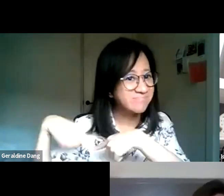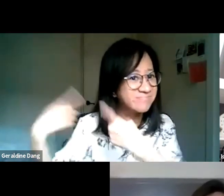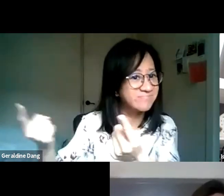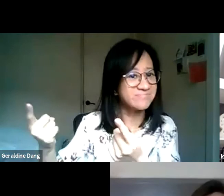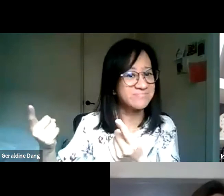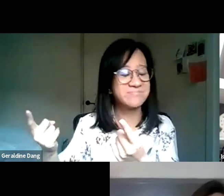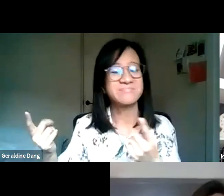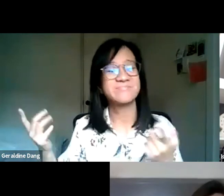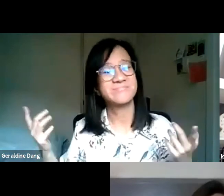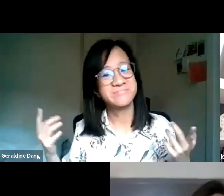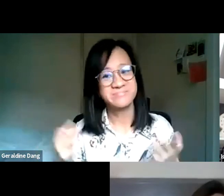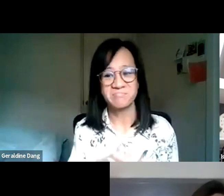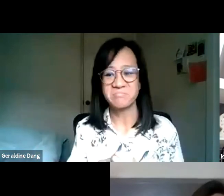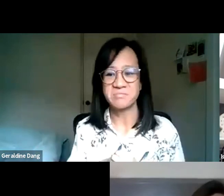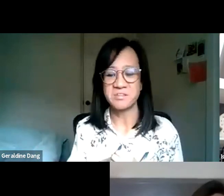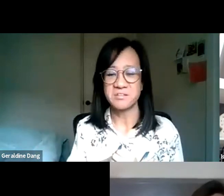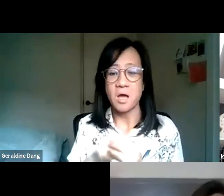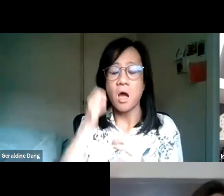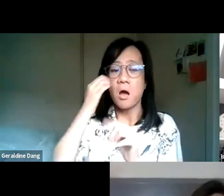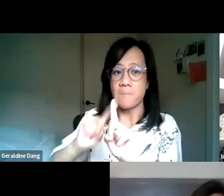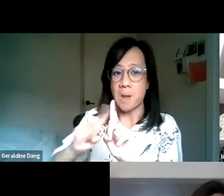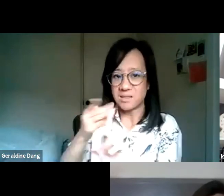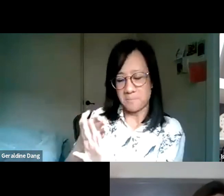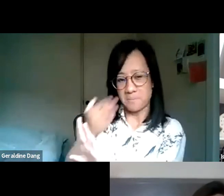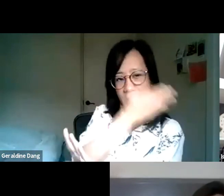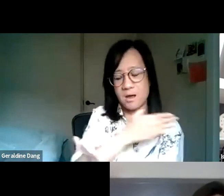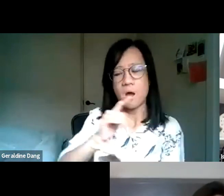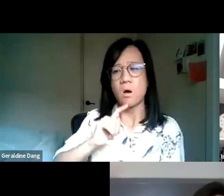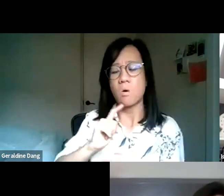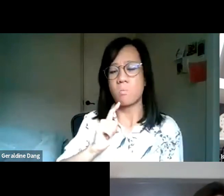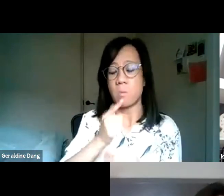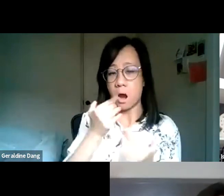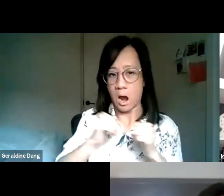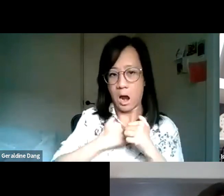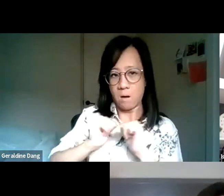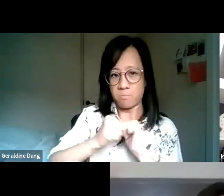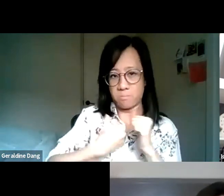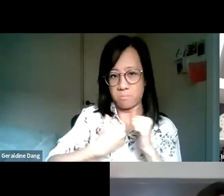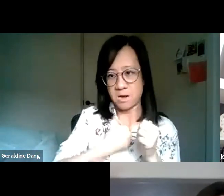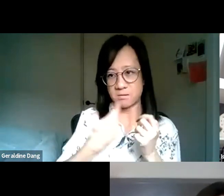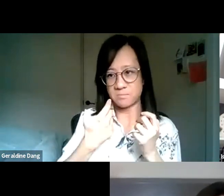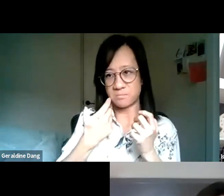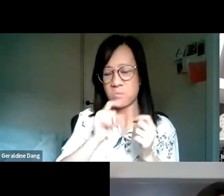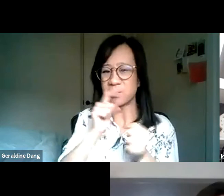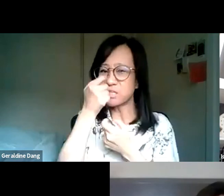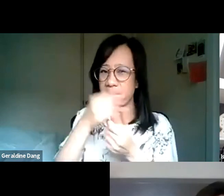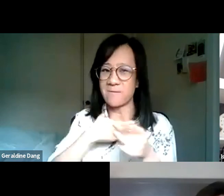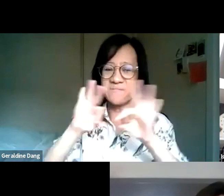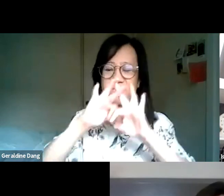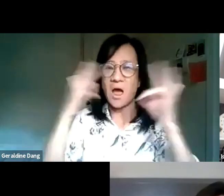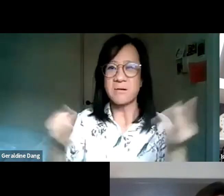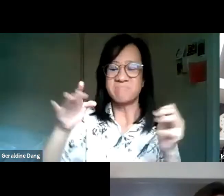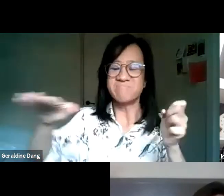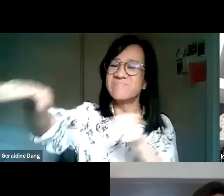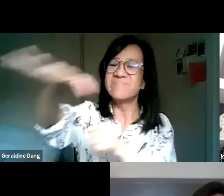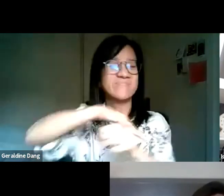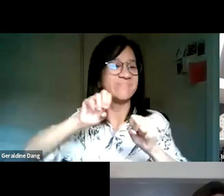able to understand that. I thought that growing up, they could have a better understanding of who they were by going.